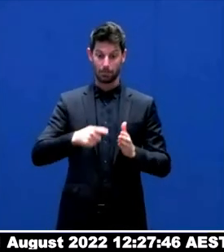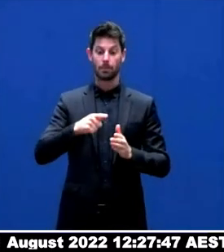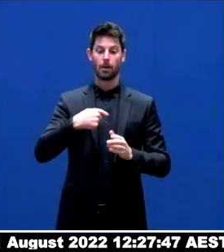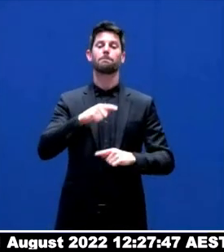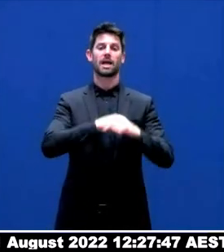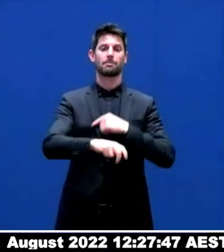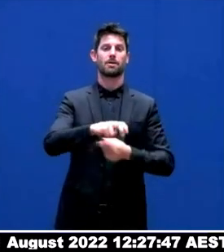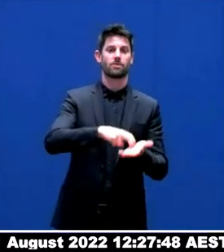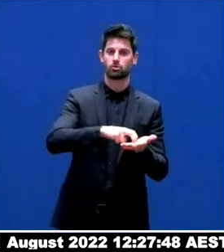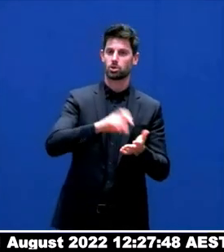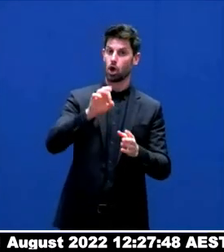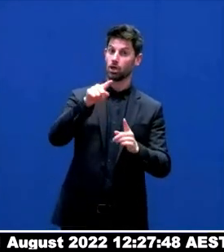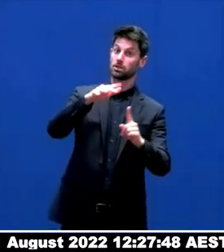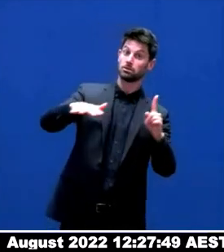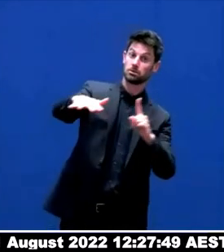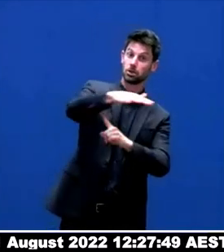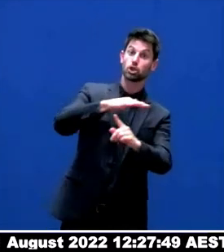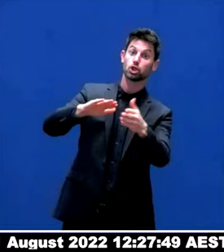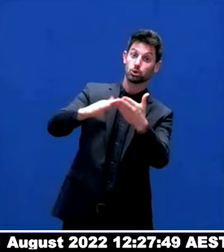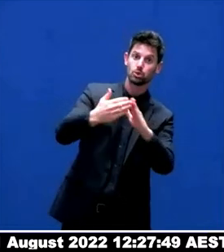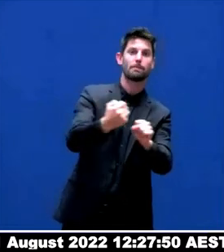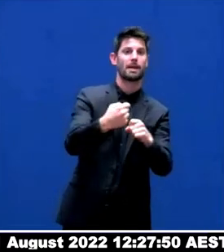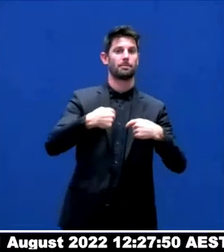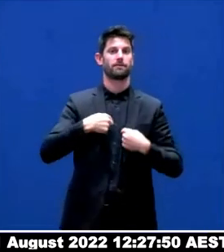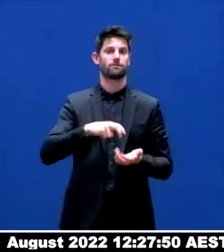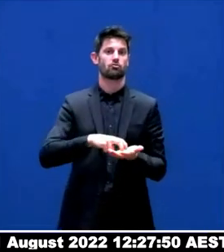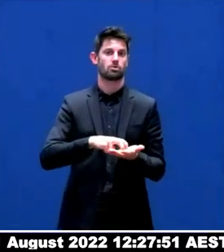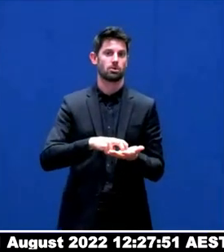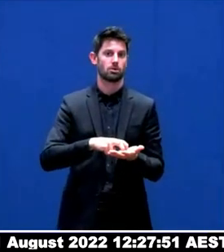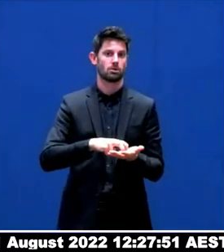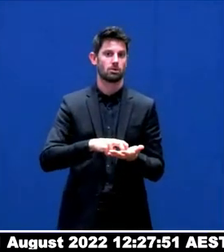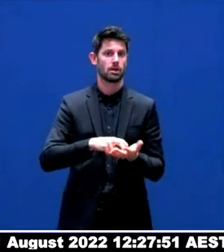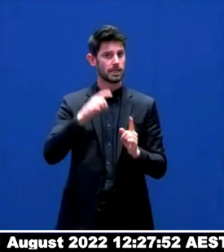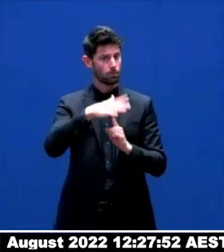that vulnerability and that being aware of disability is important to understand when